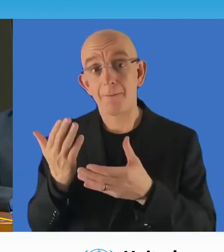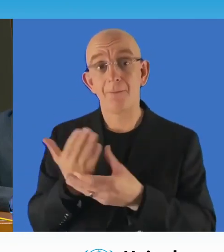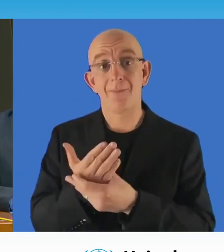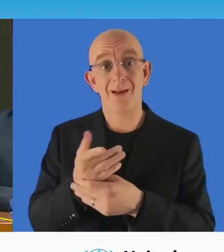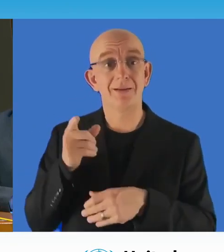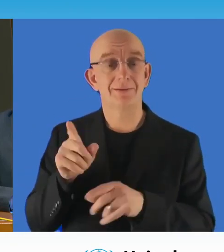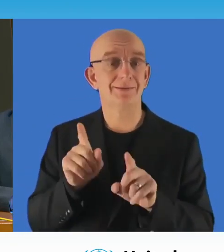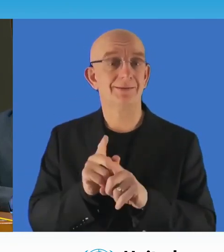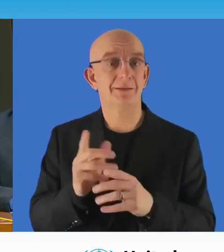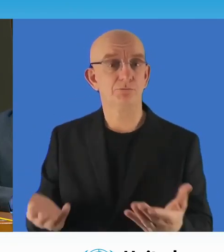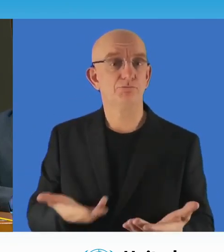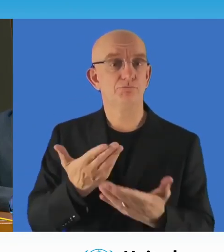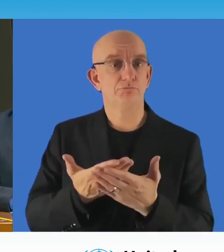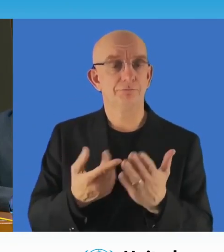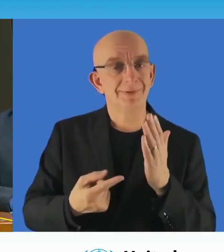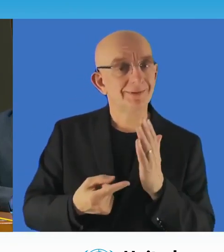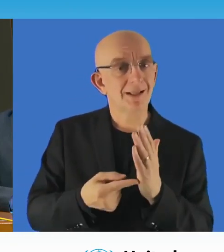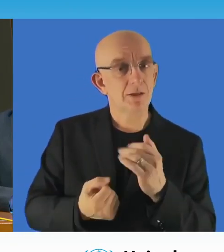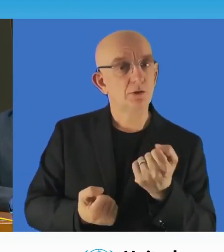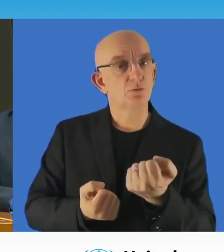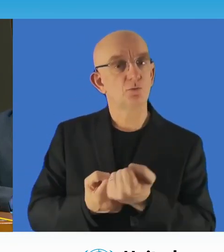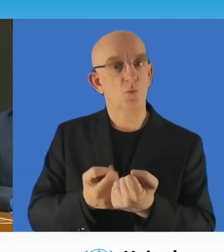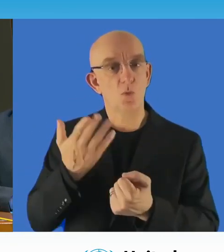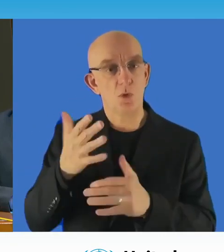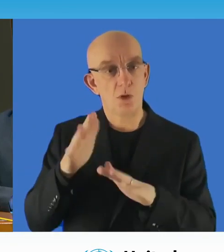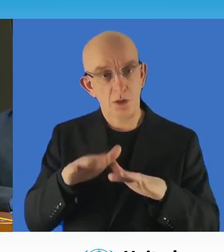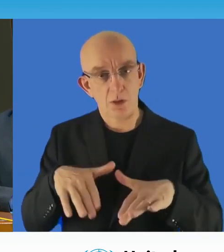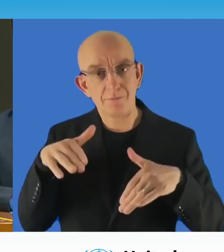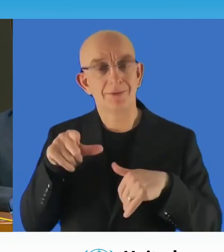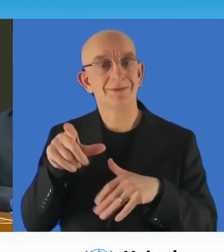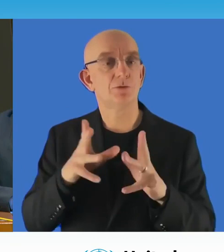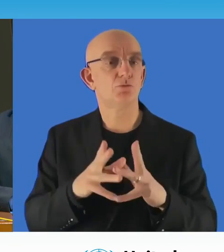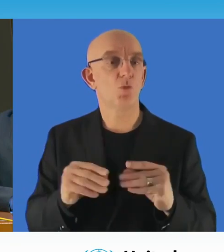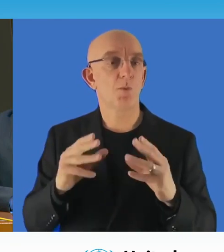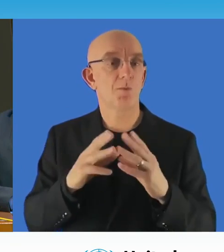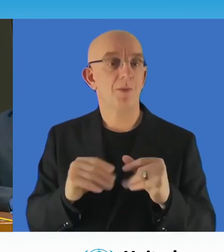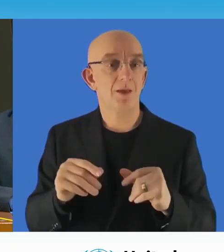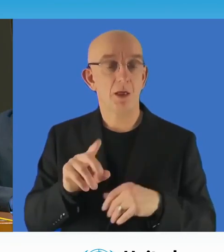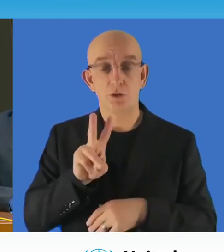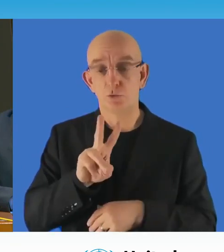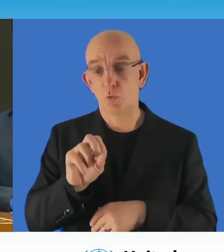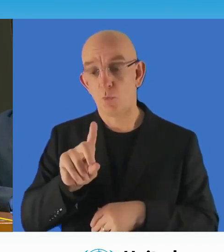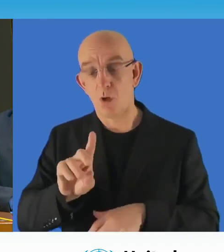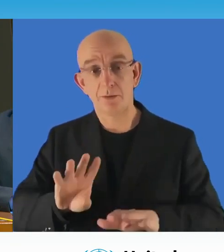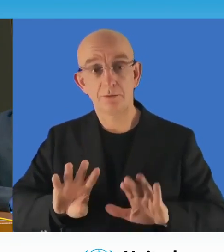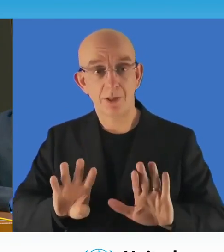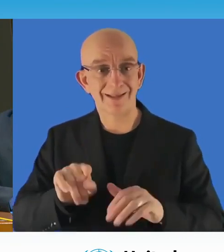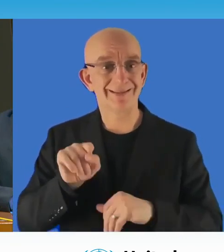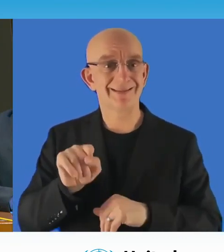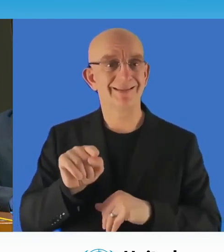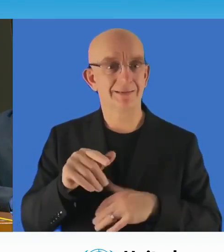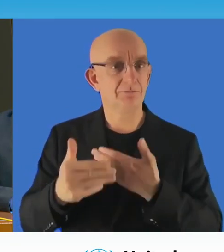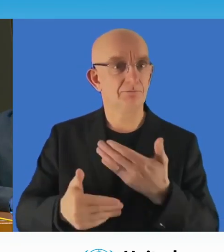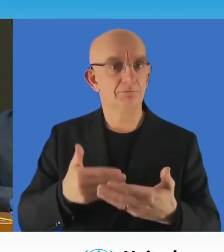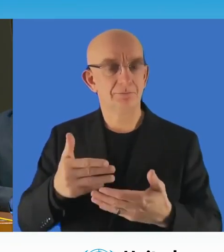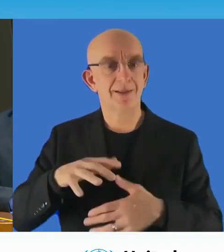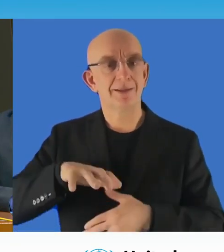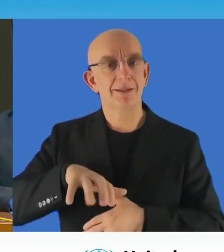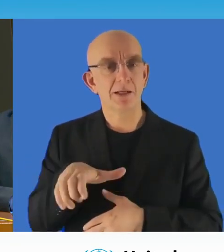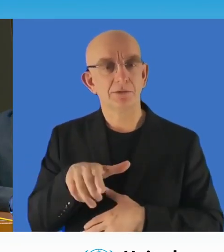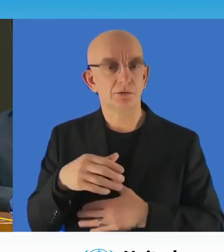the rights of persons with disabilities 2022 to 2027 through a participatory process with